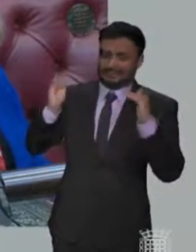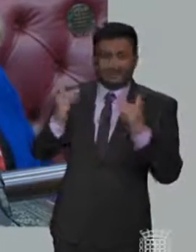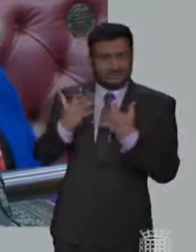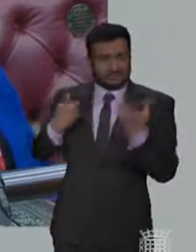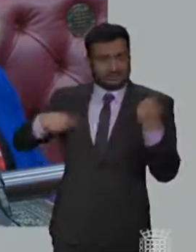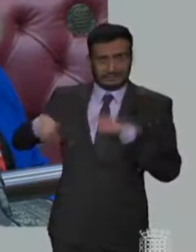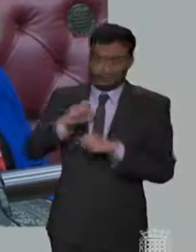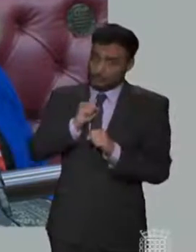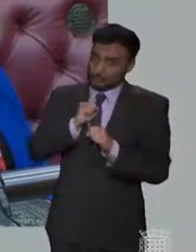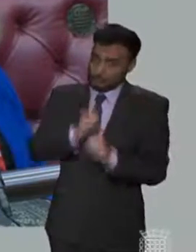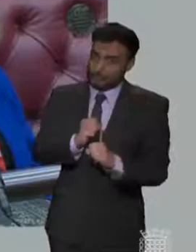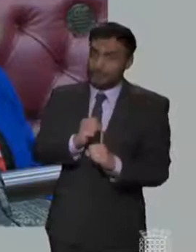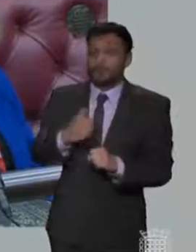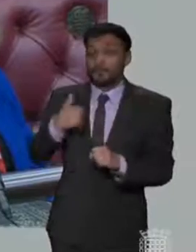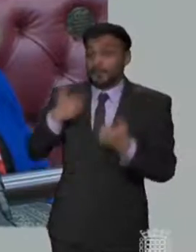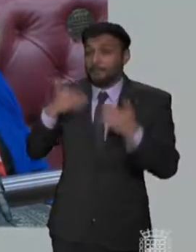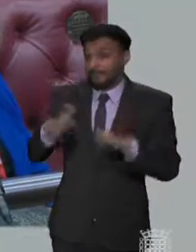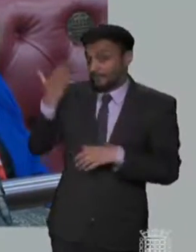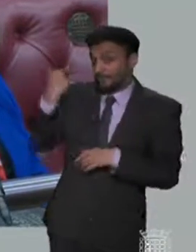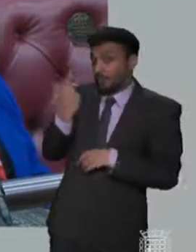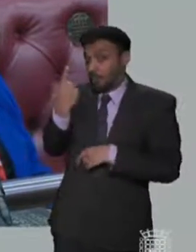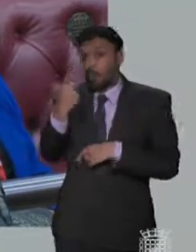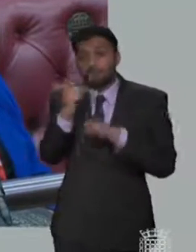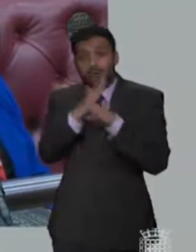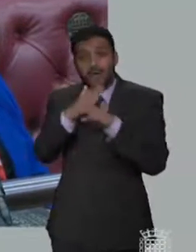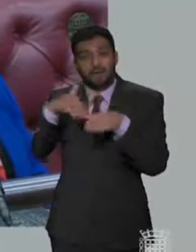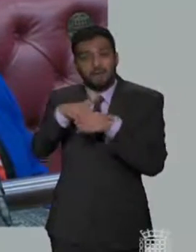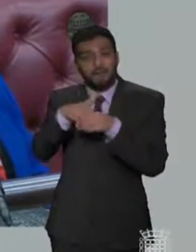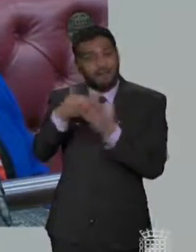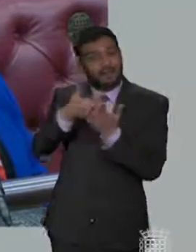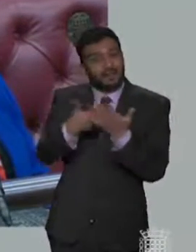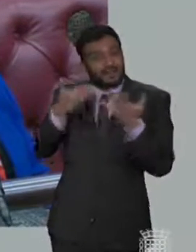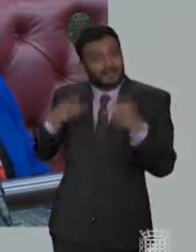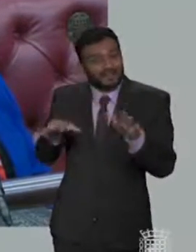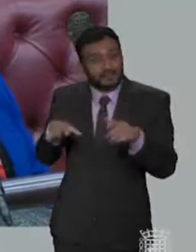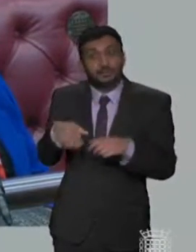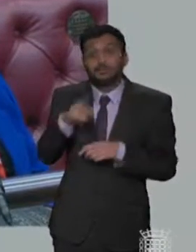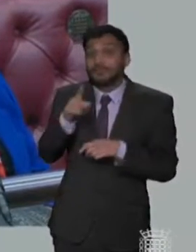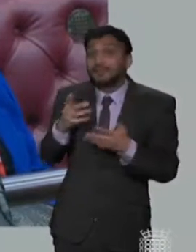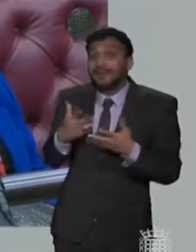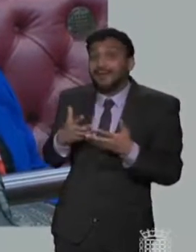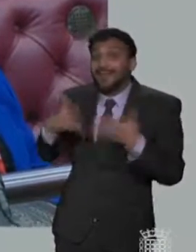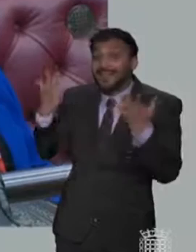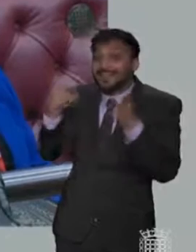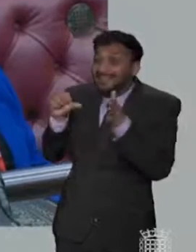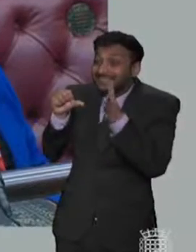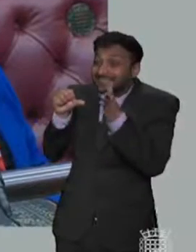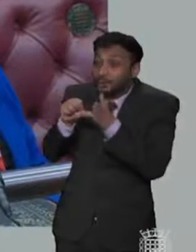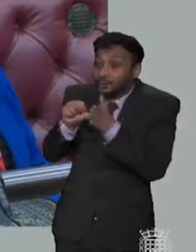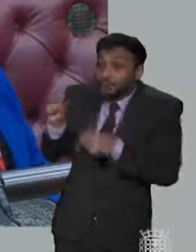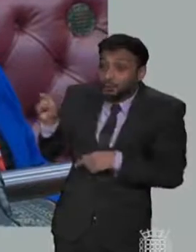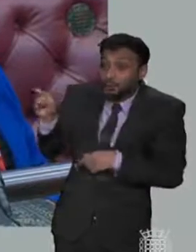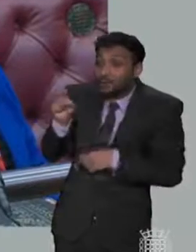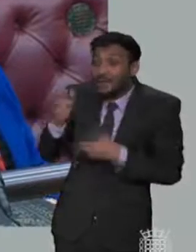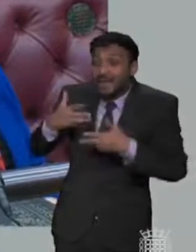i did if there are any issues any noble lord has would you please come and see us we'll meet you